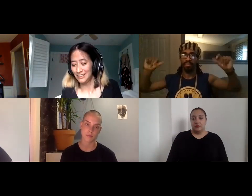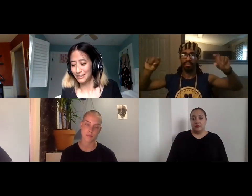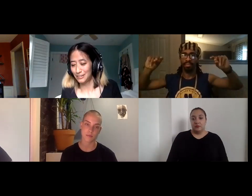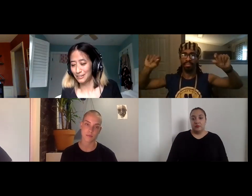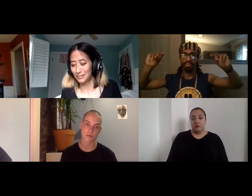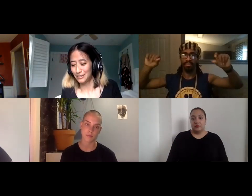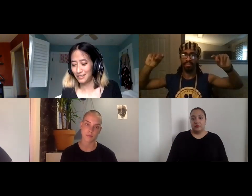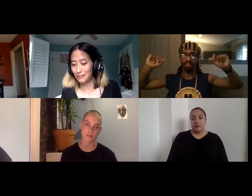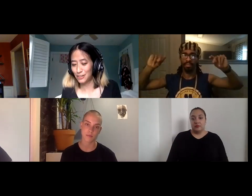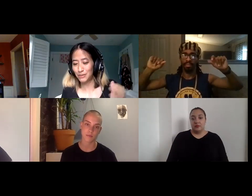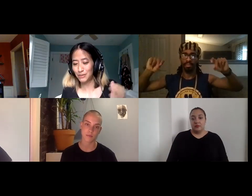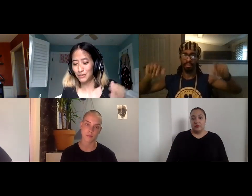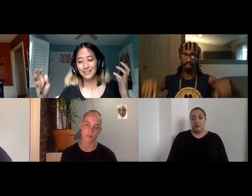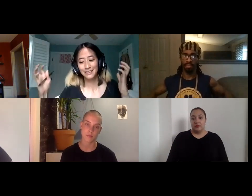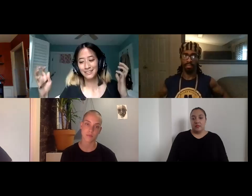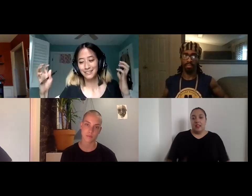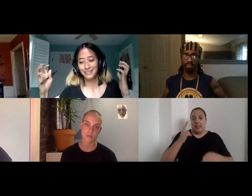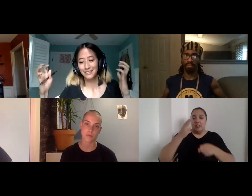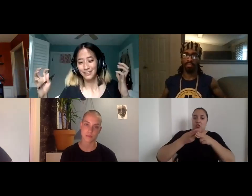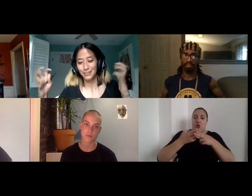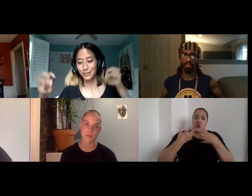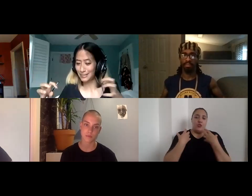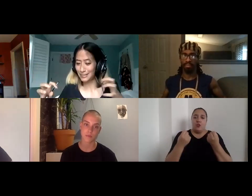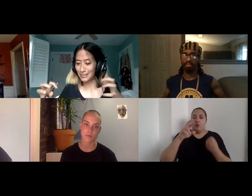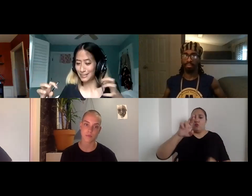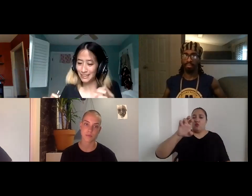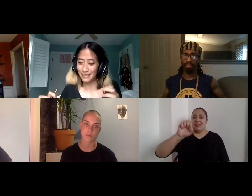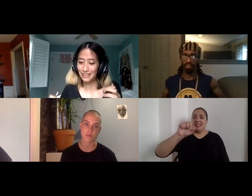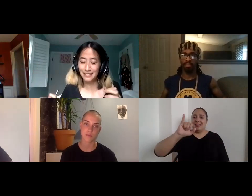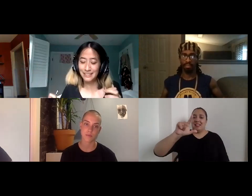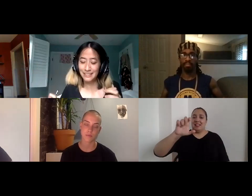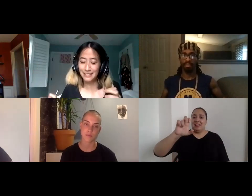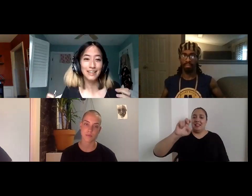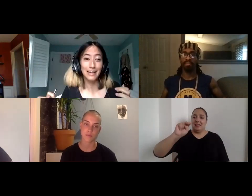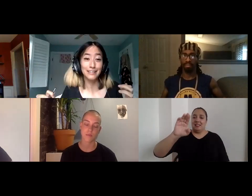So I have just been like trying to stay resilient